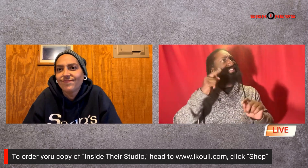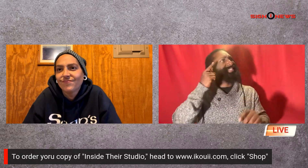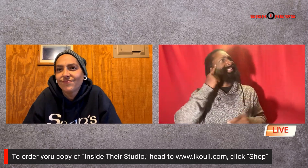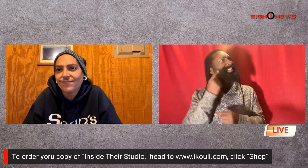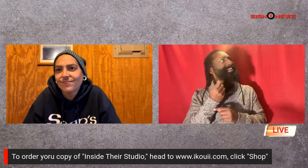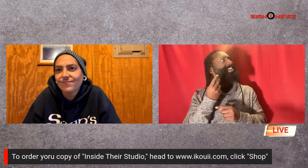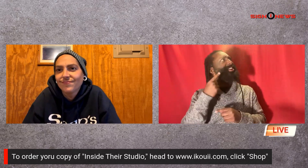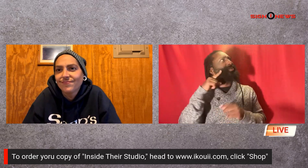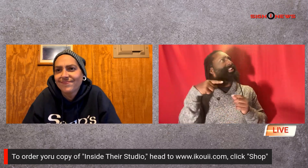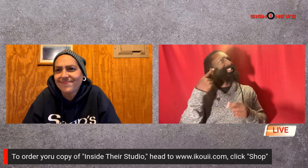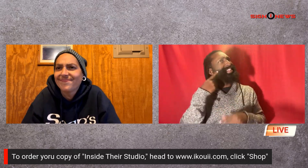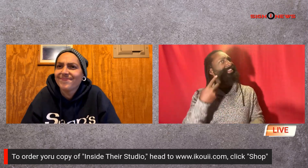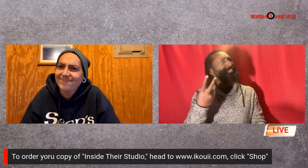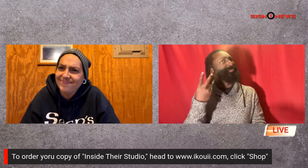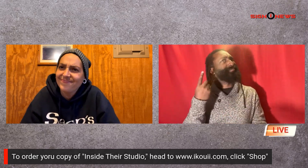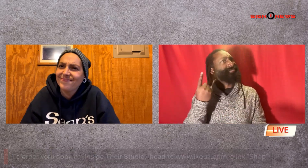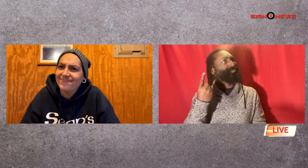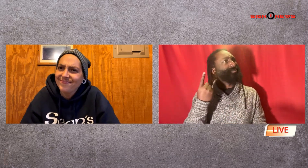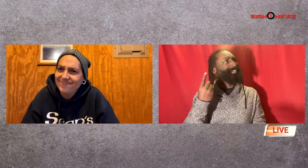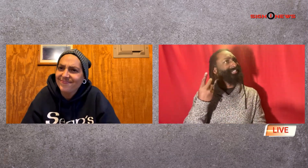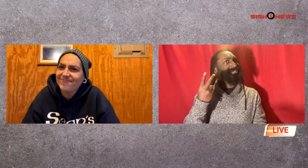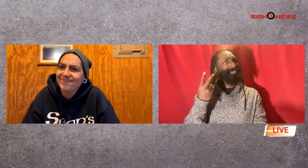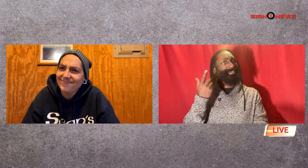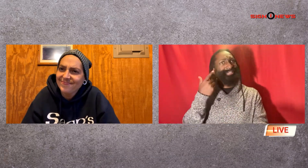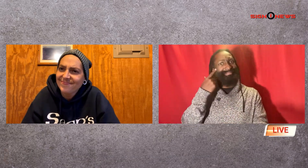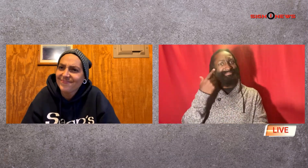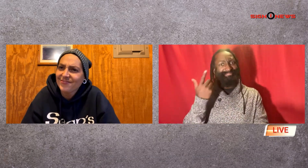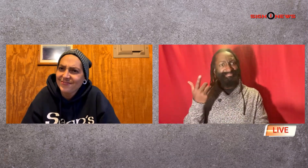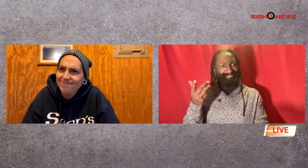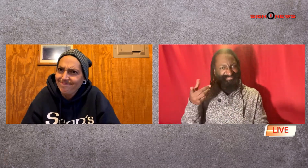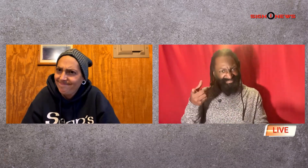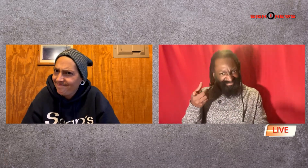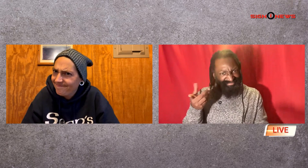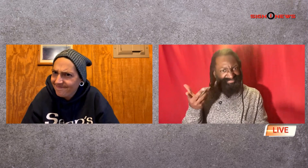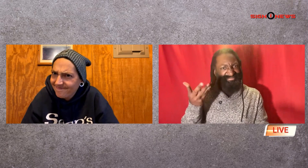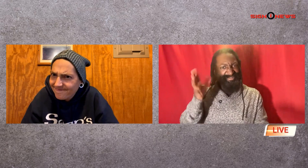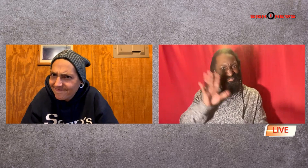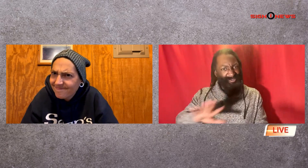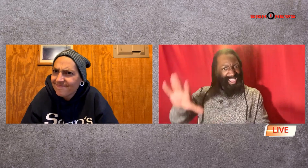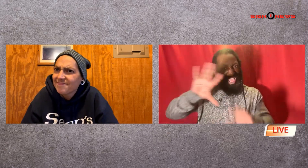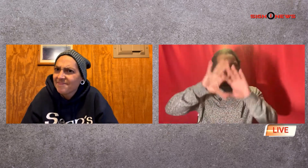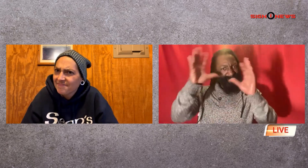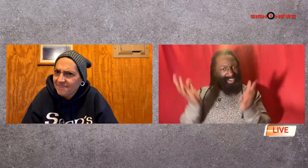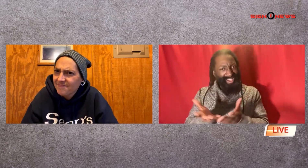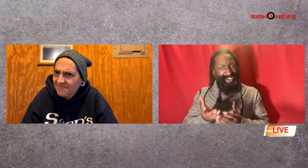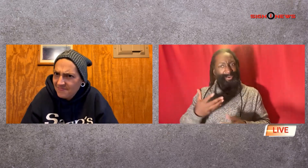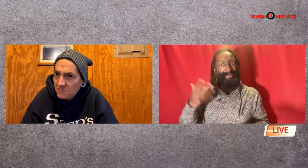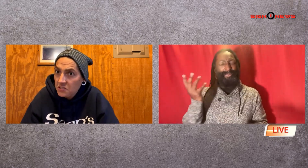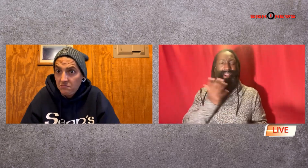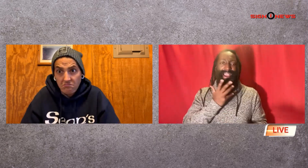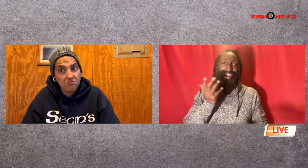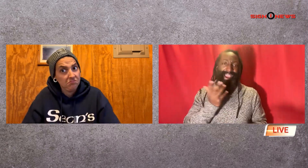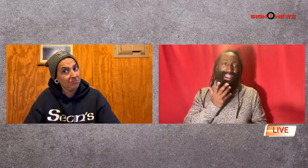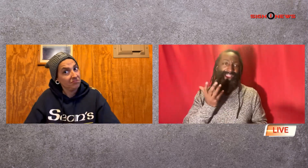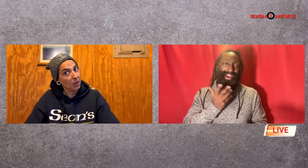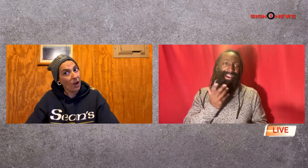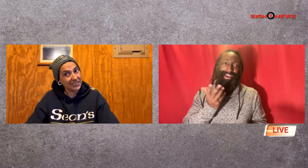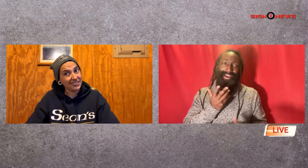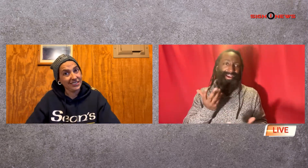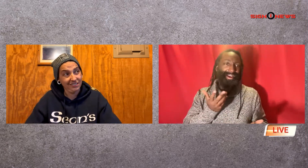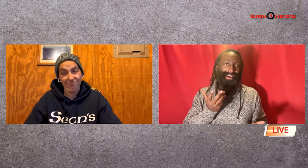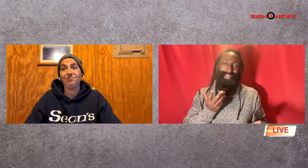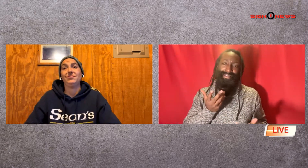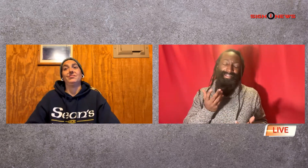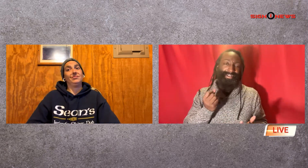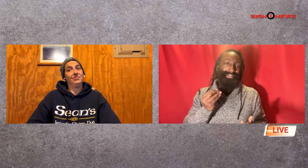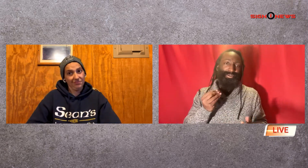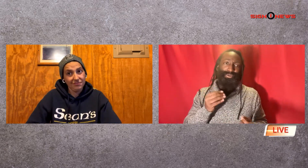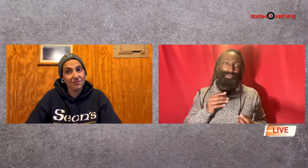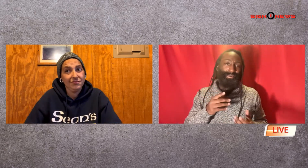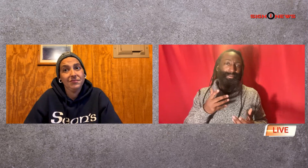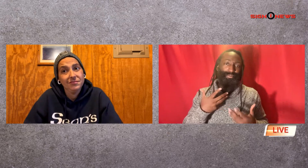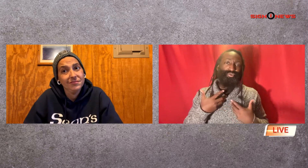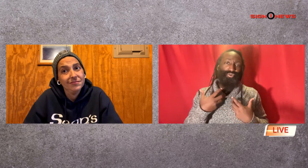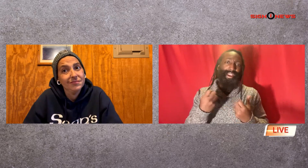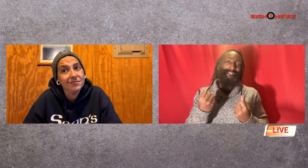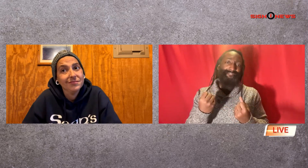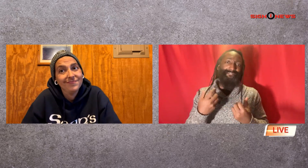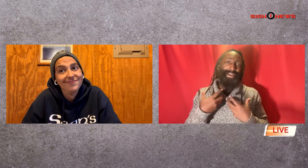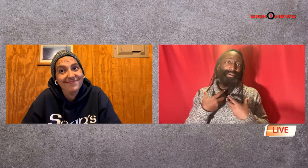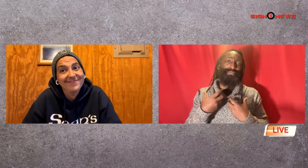to think about have I seen that in the past around the world I haven't it was a very brave